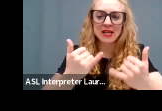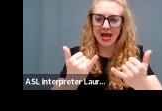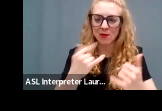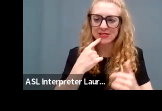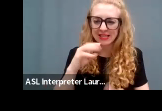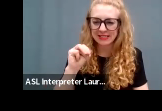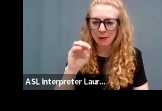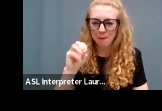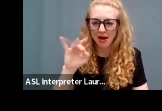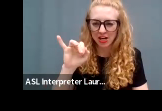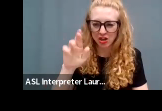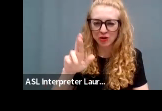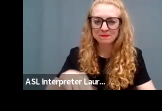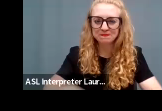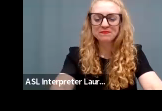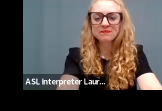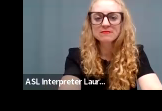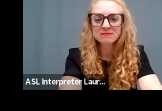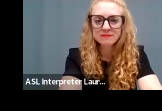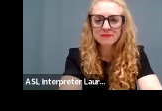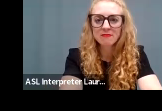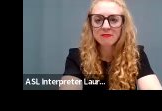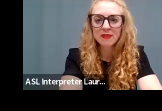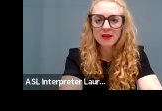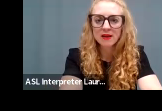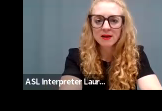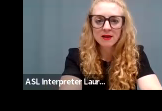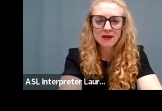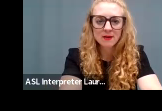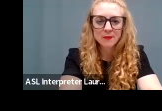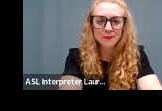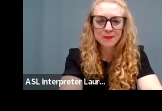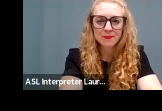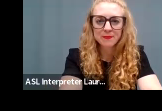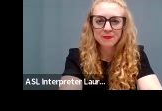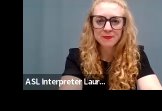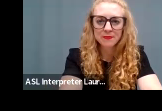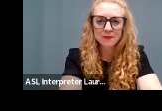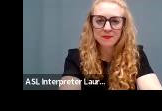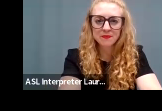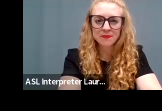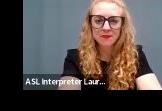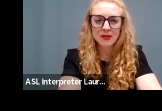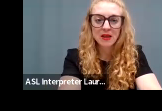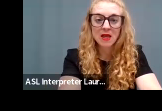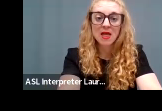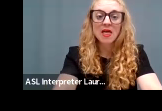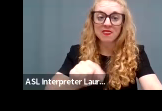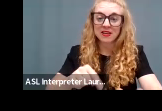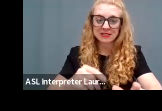so in this whole process we're trying to automate as much as possible um again it just in certain